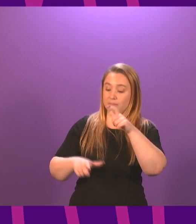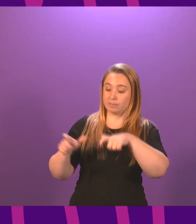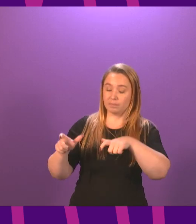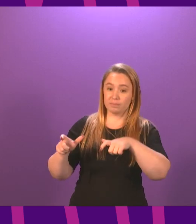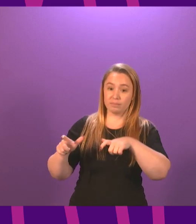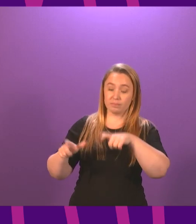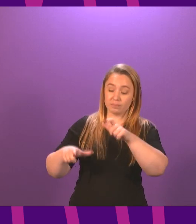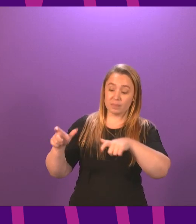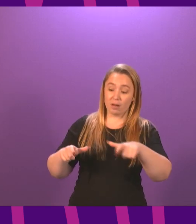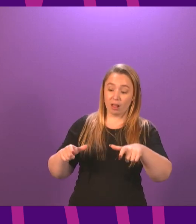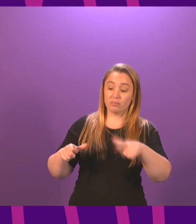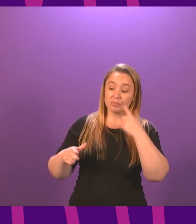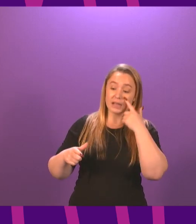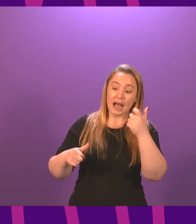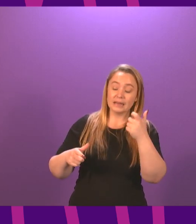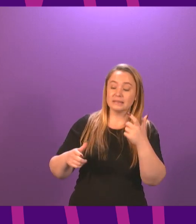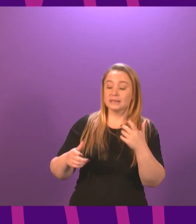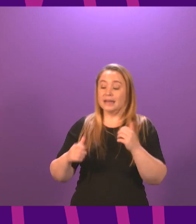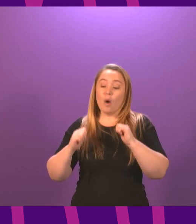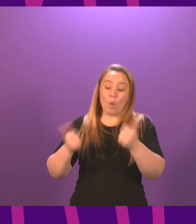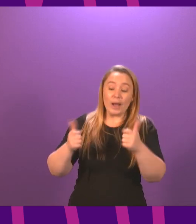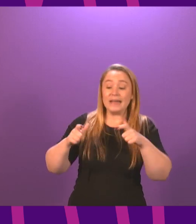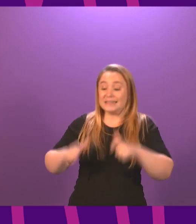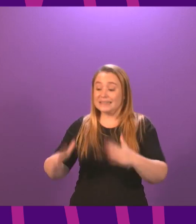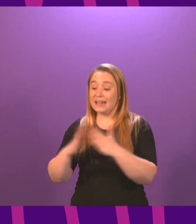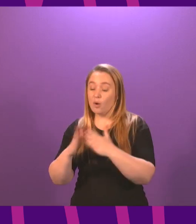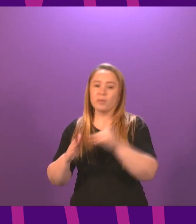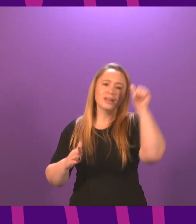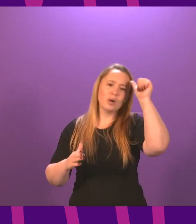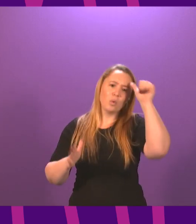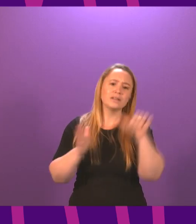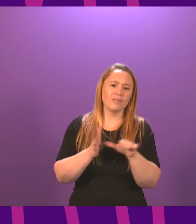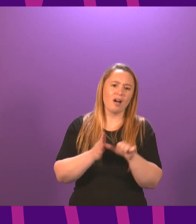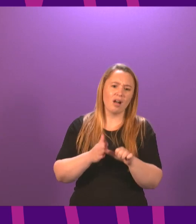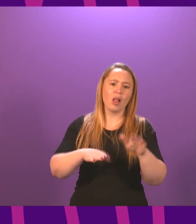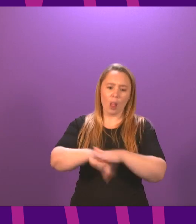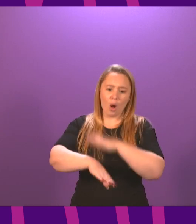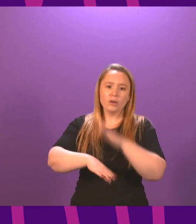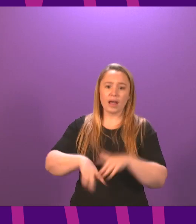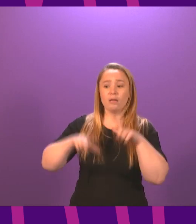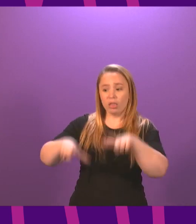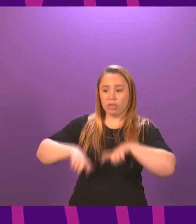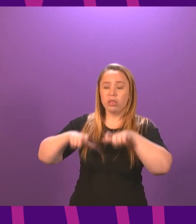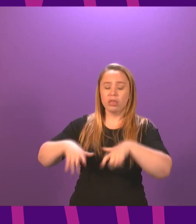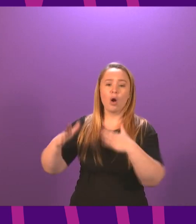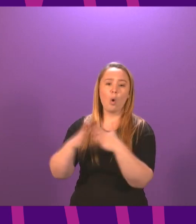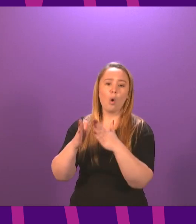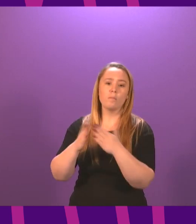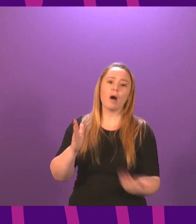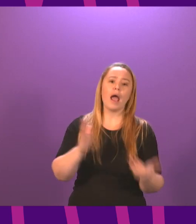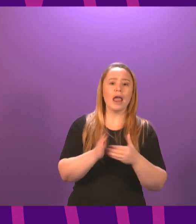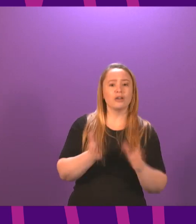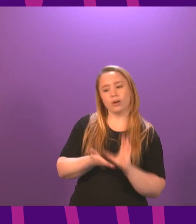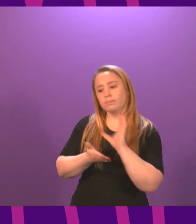that is inherently very difficult: to self-isolate for such a lengthy period. We will continue to look for opportunities to strengthen the support that we are giving